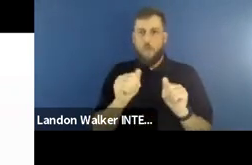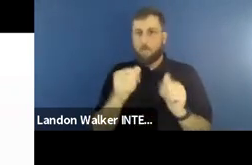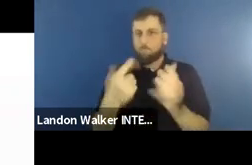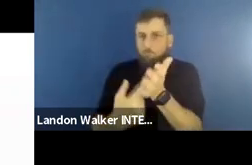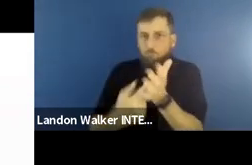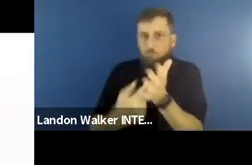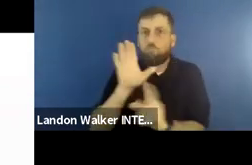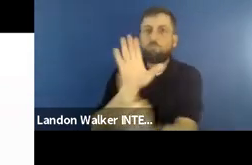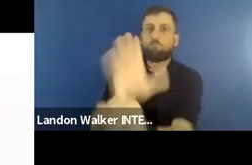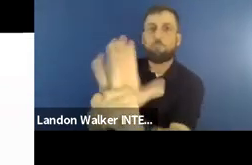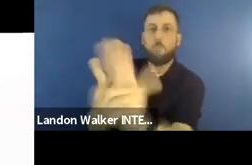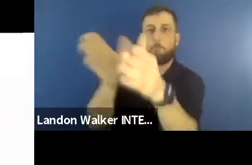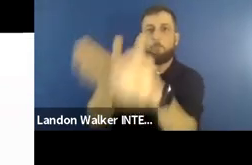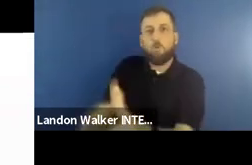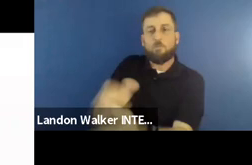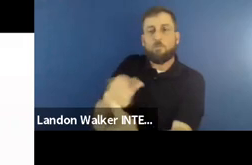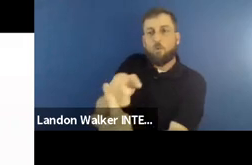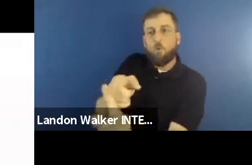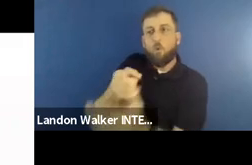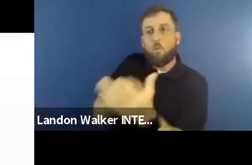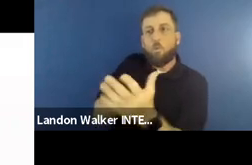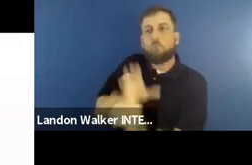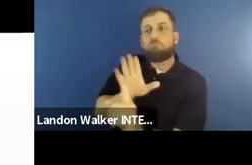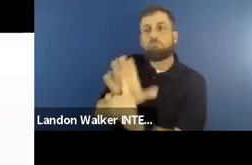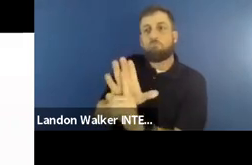what are some things that you want to continue to grow.